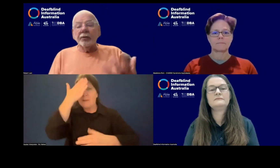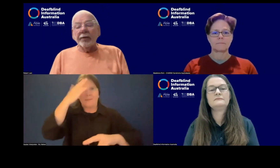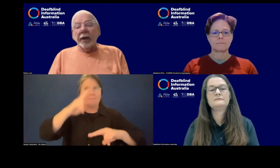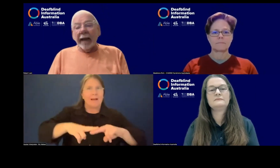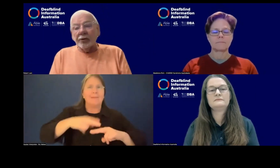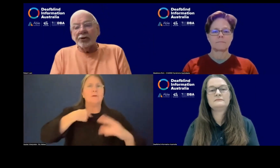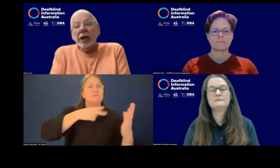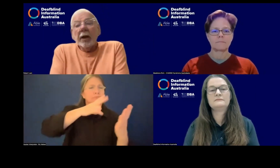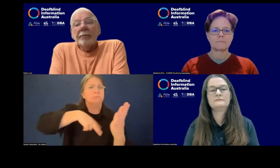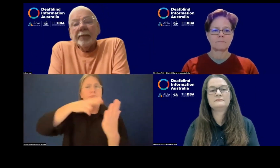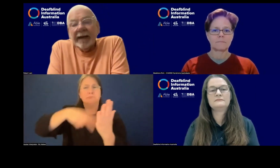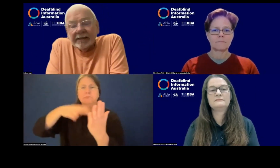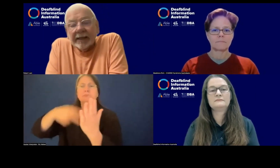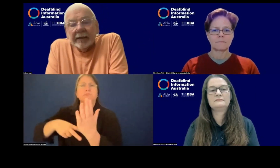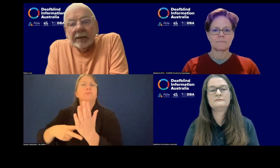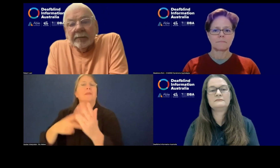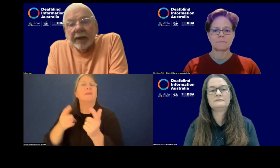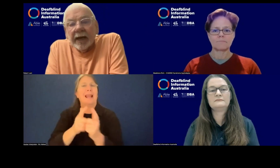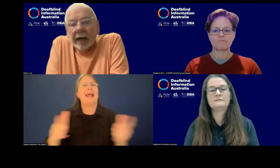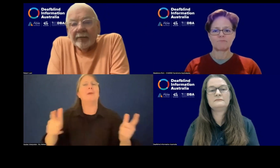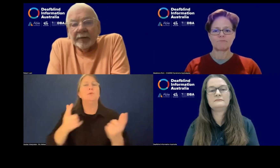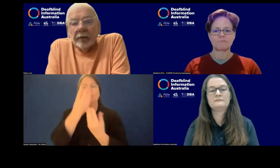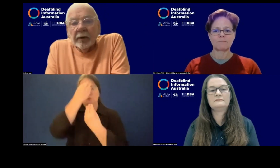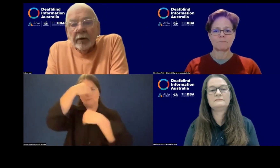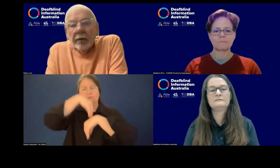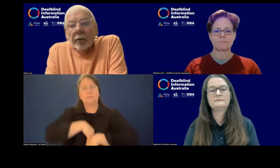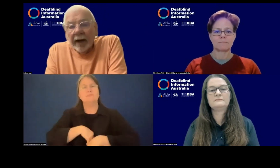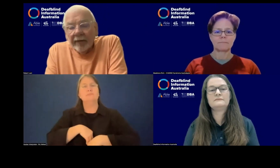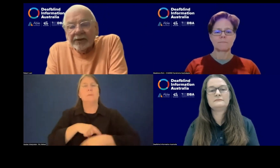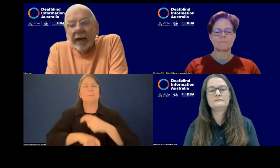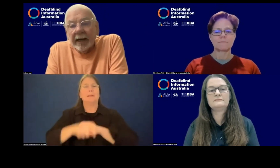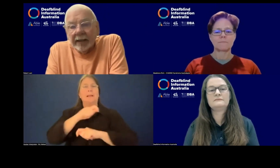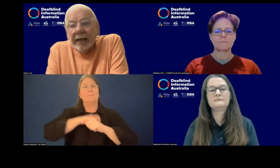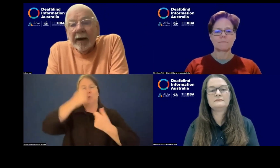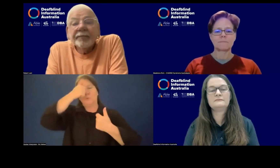language may settle in to be a comfortable way of saying it.